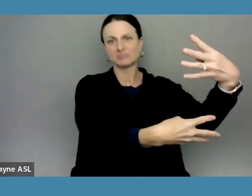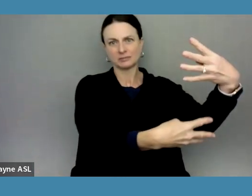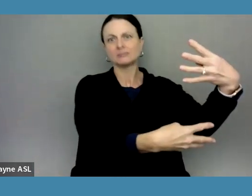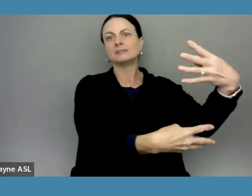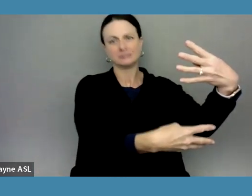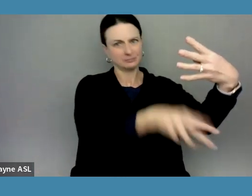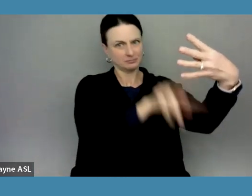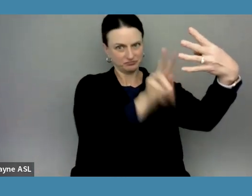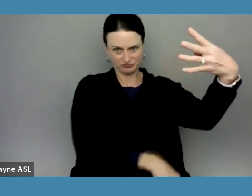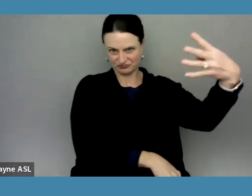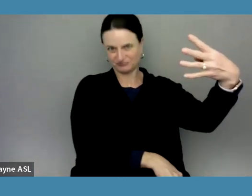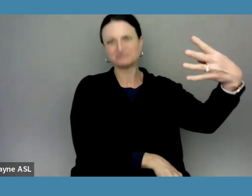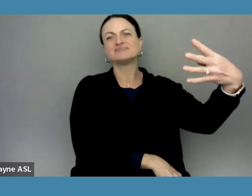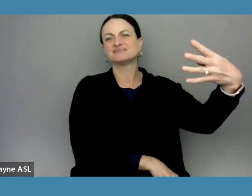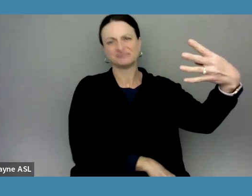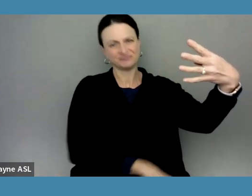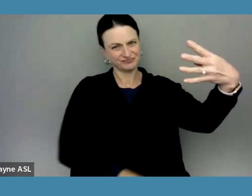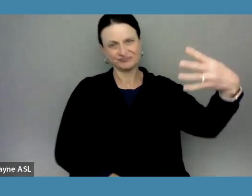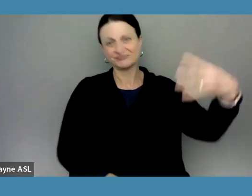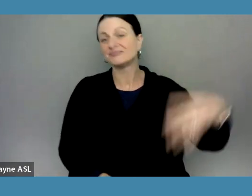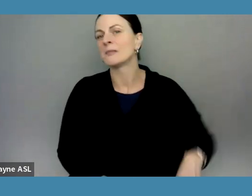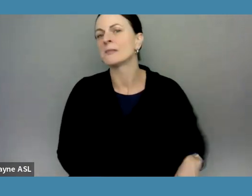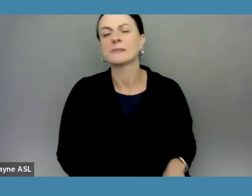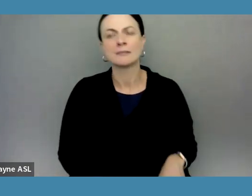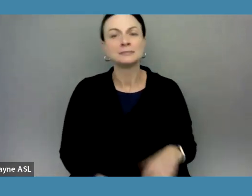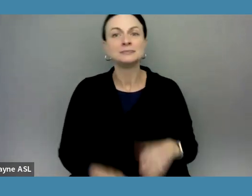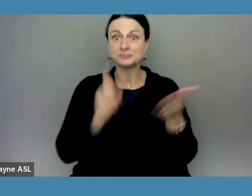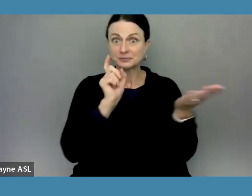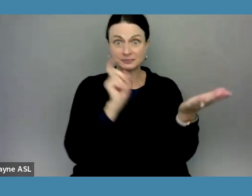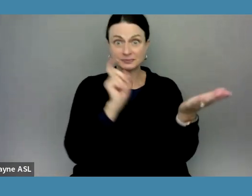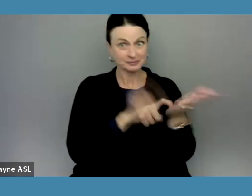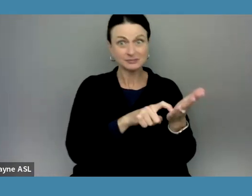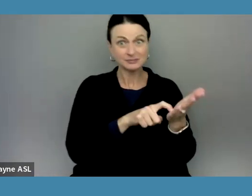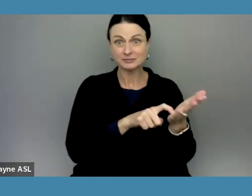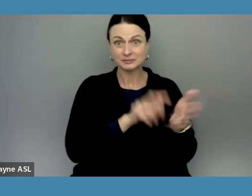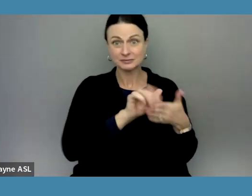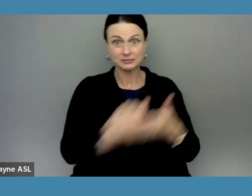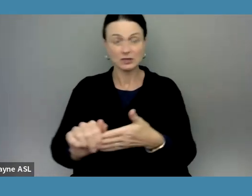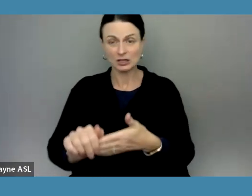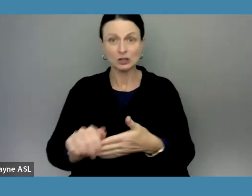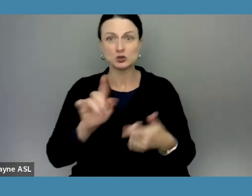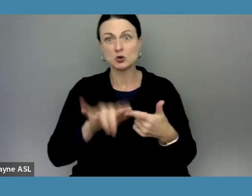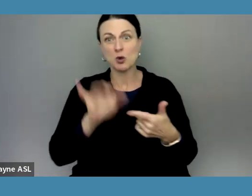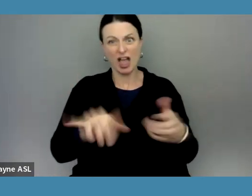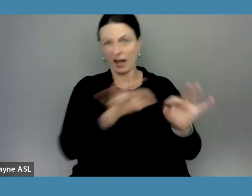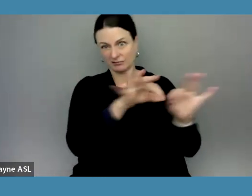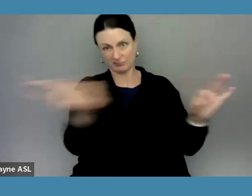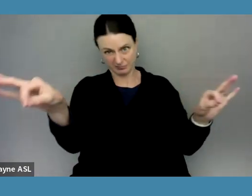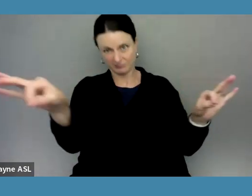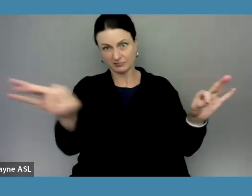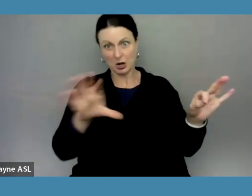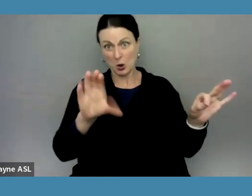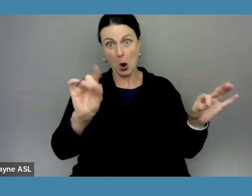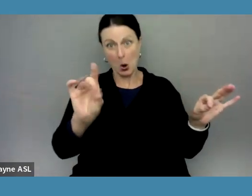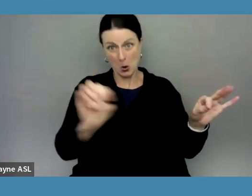to click on, and once you click on it and you get to the page where 59G dash 1.010 is,